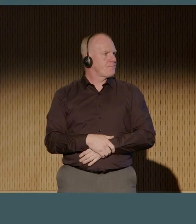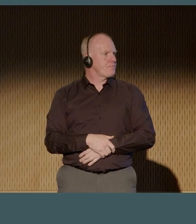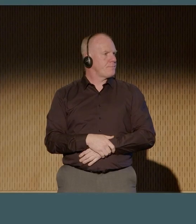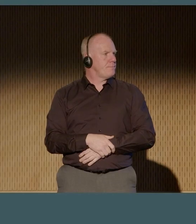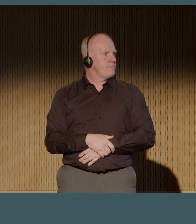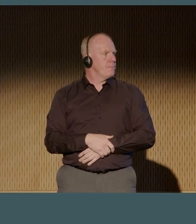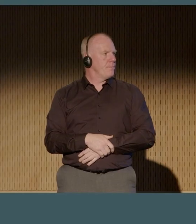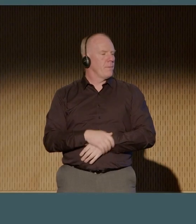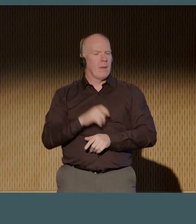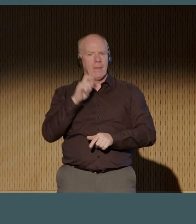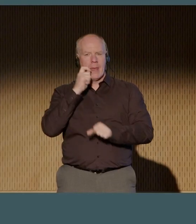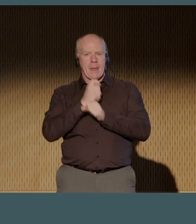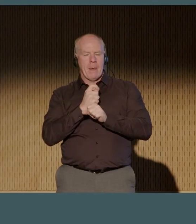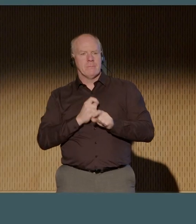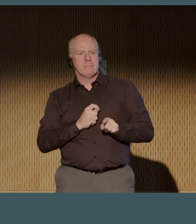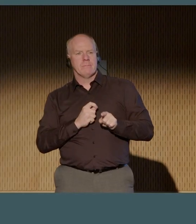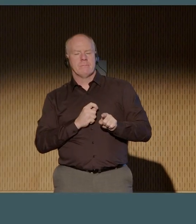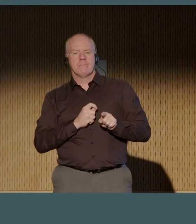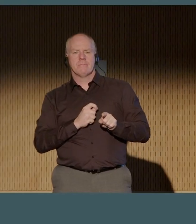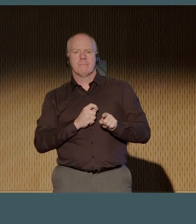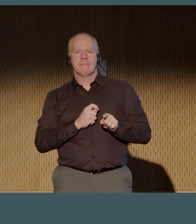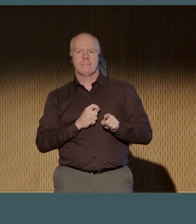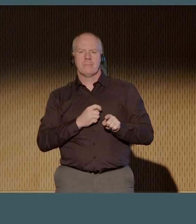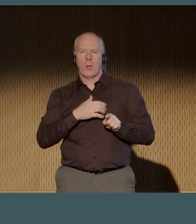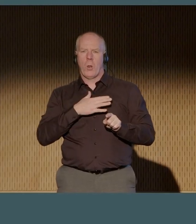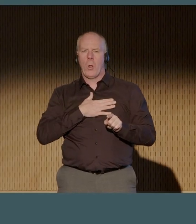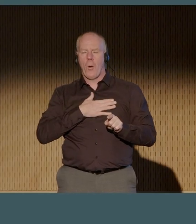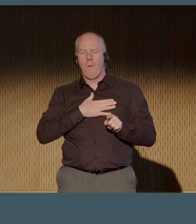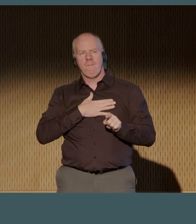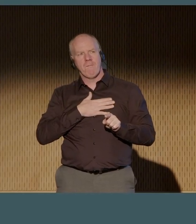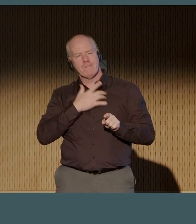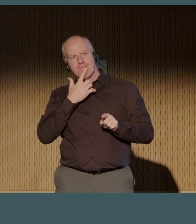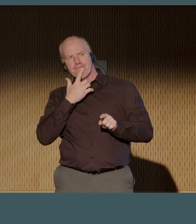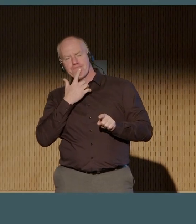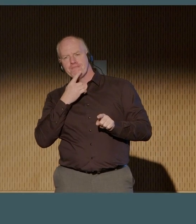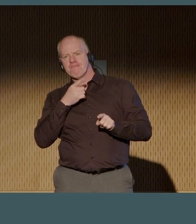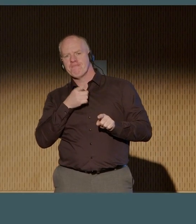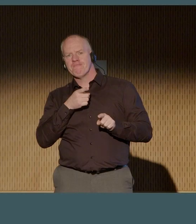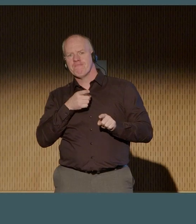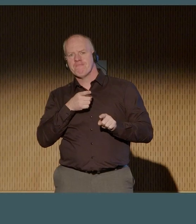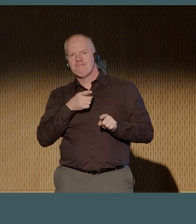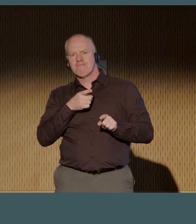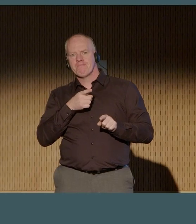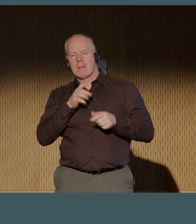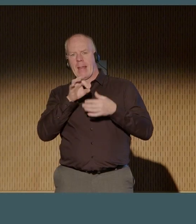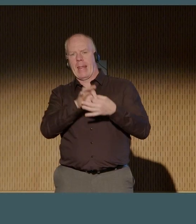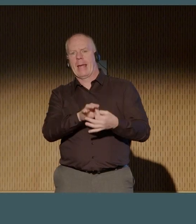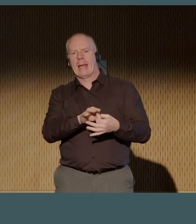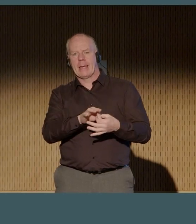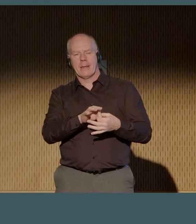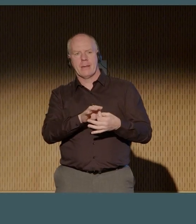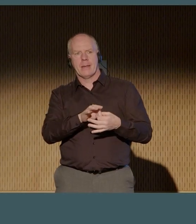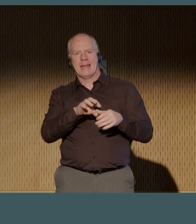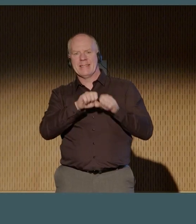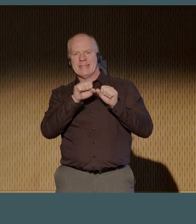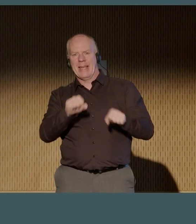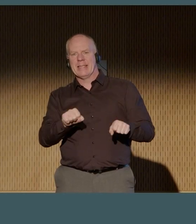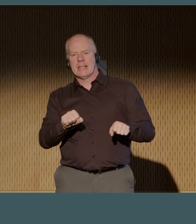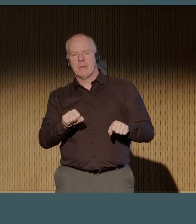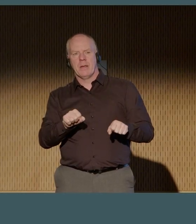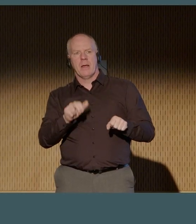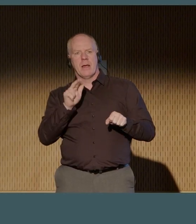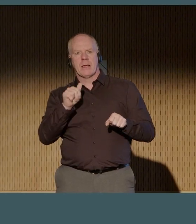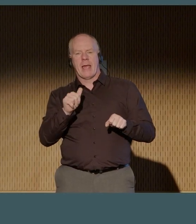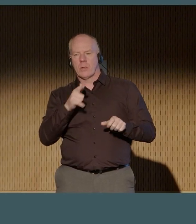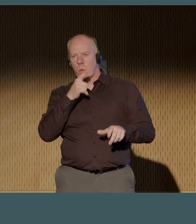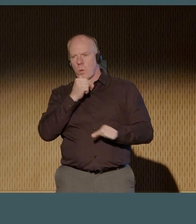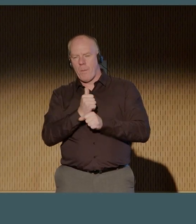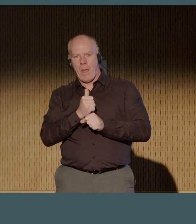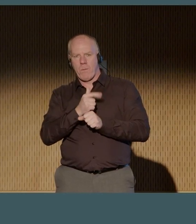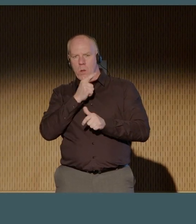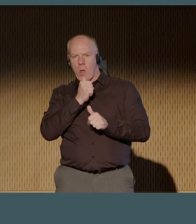as well, I'd love to be able to link up a system that we’re talking about, and also trying to